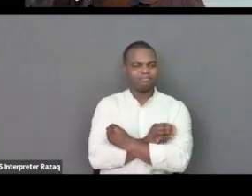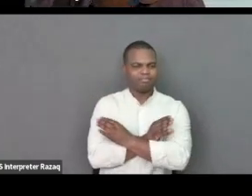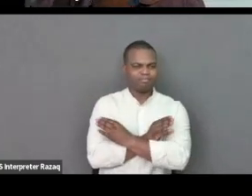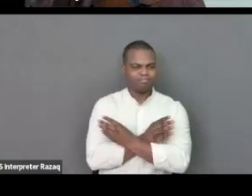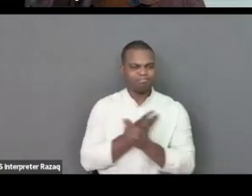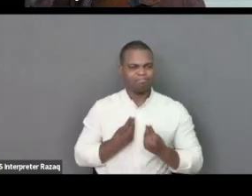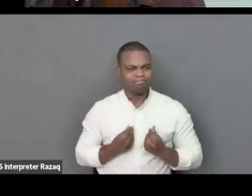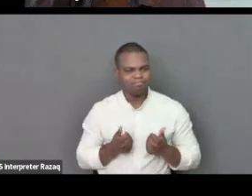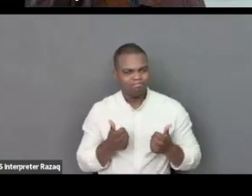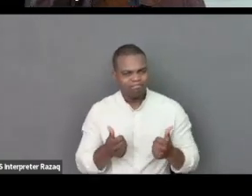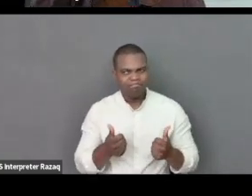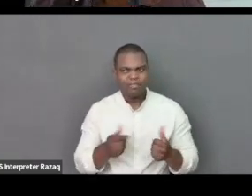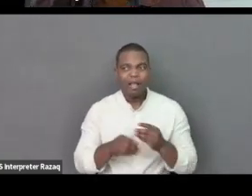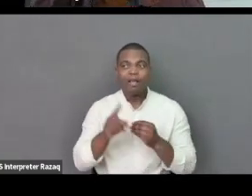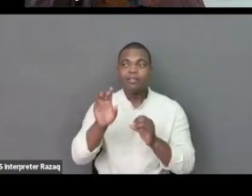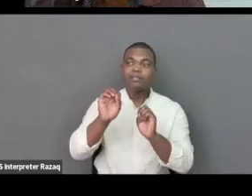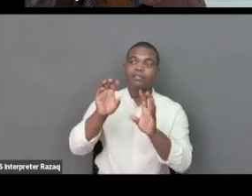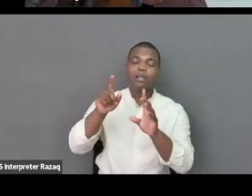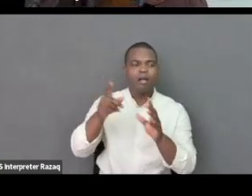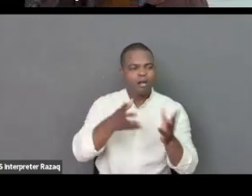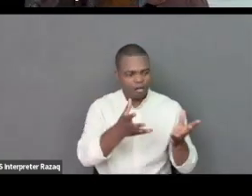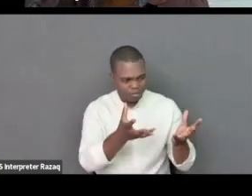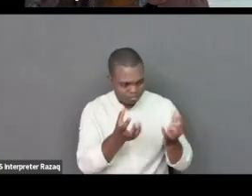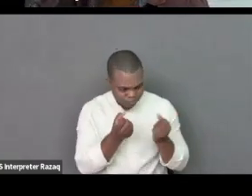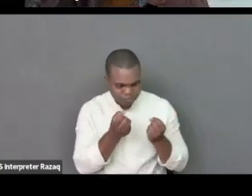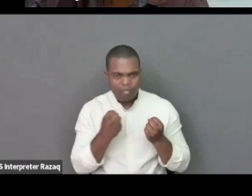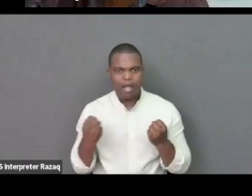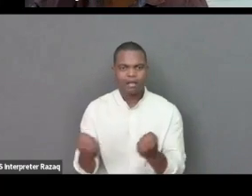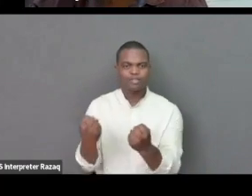So,